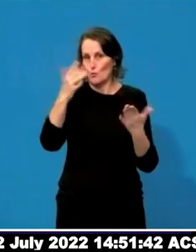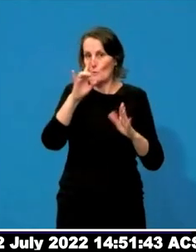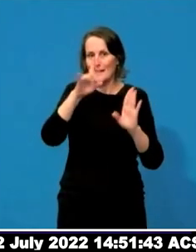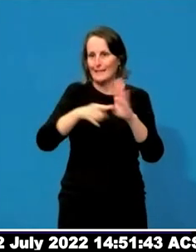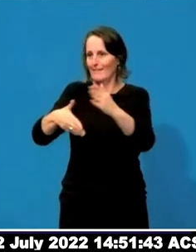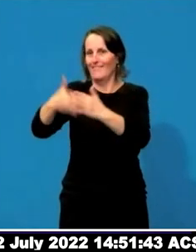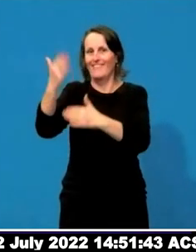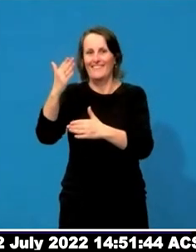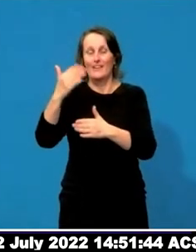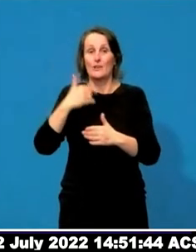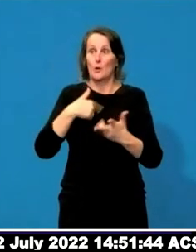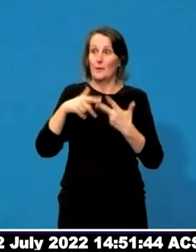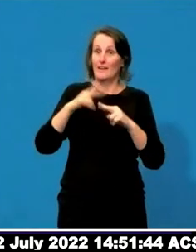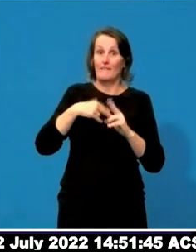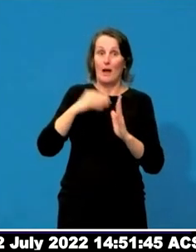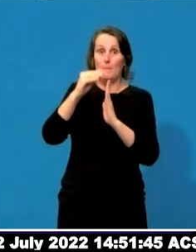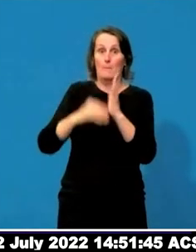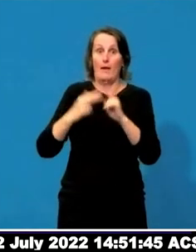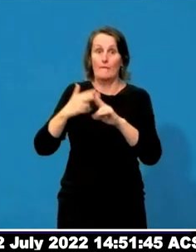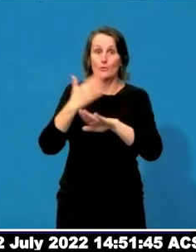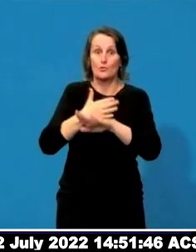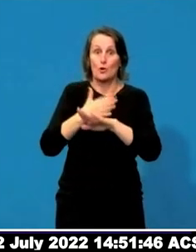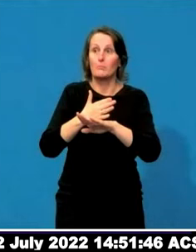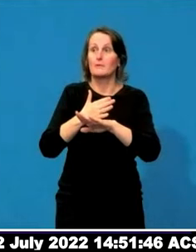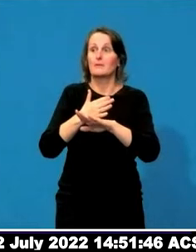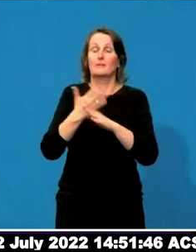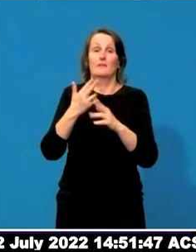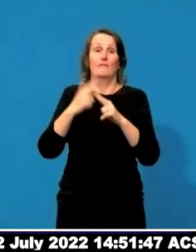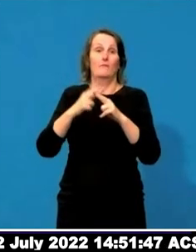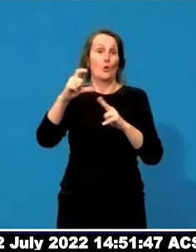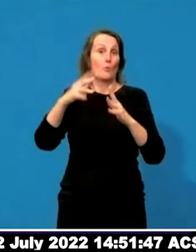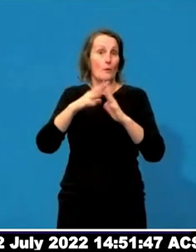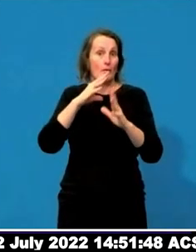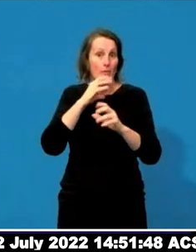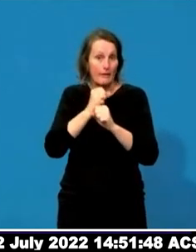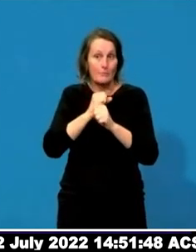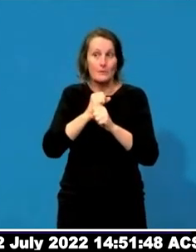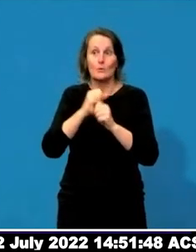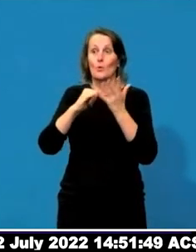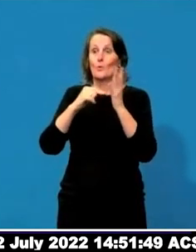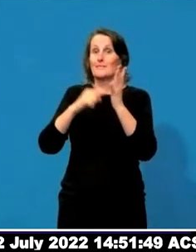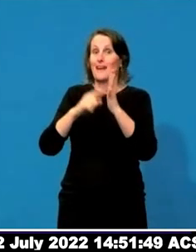So every time I applied for a job, Federal Government, State Government, I would always tell them, "I'm a criminal from, you know,